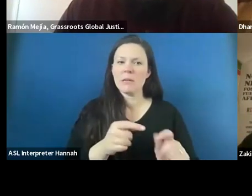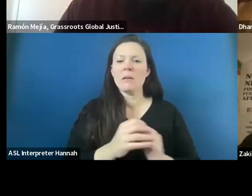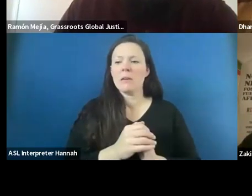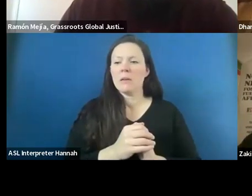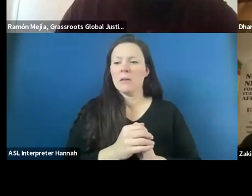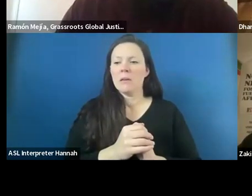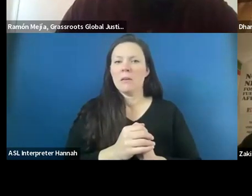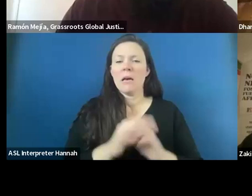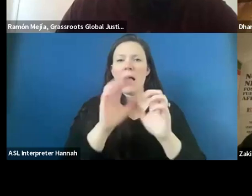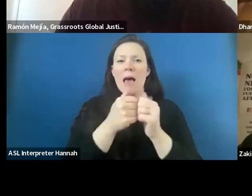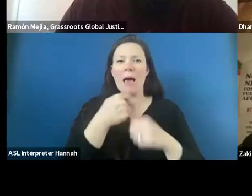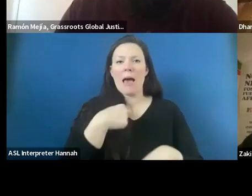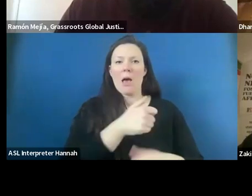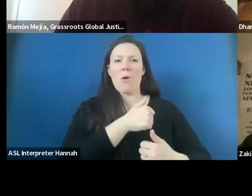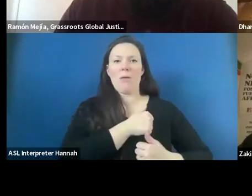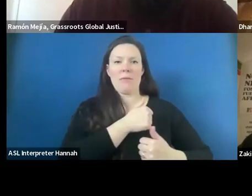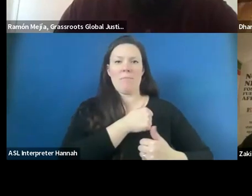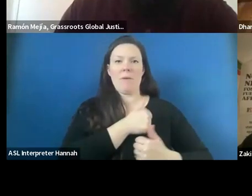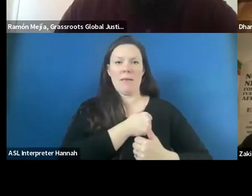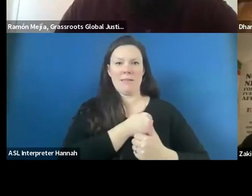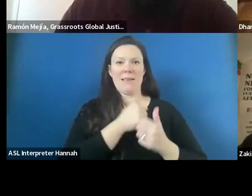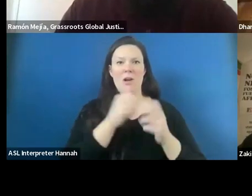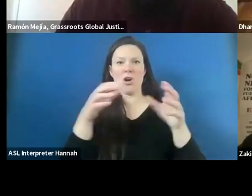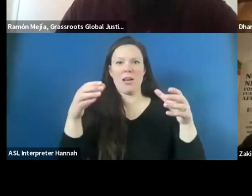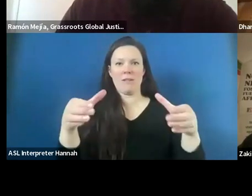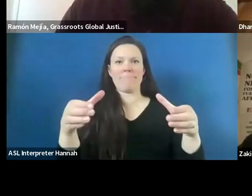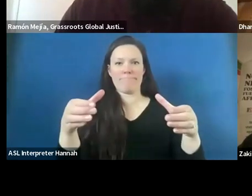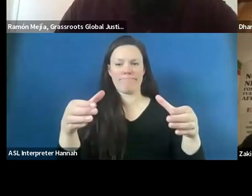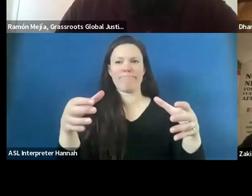the ways in which those military forces and the groups